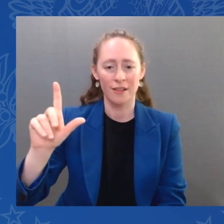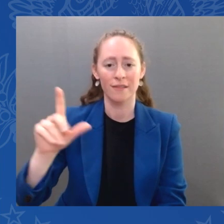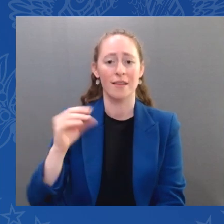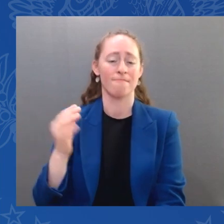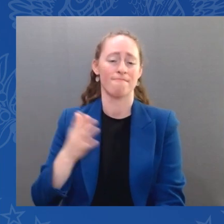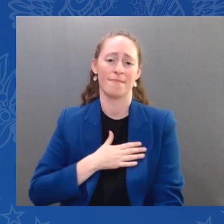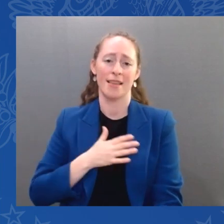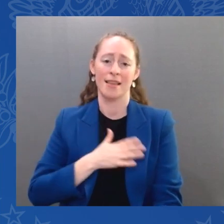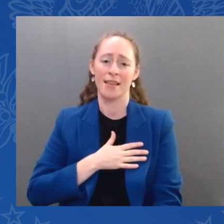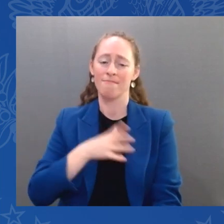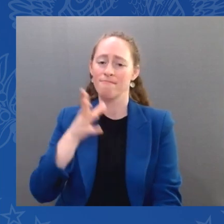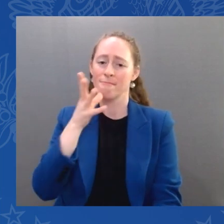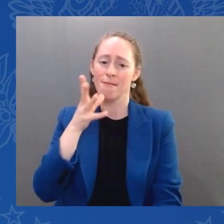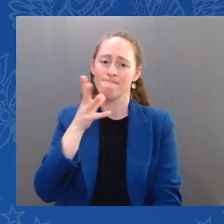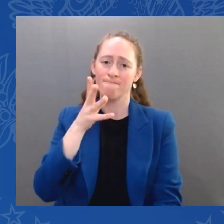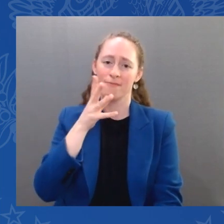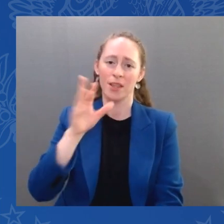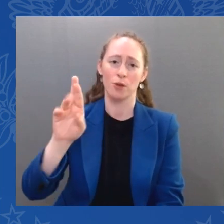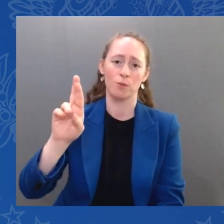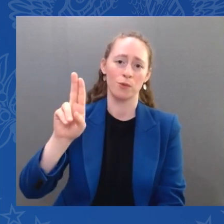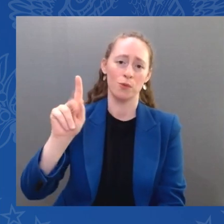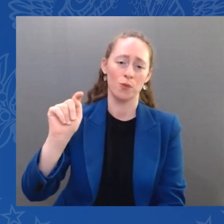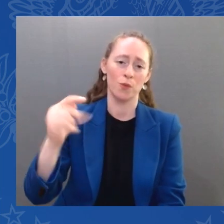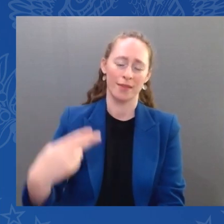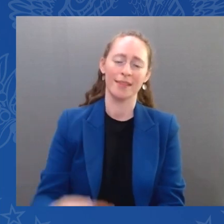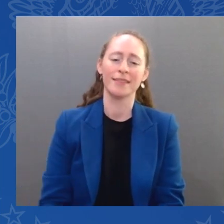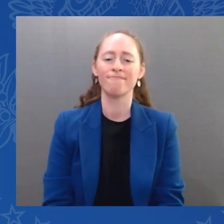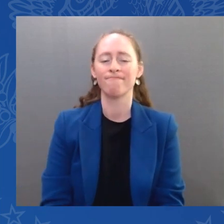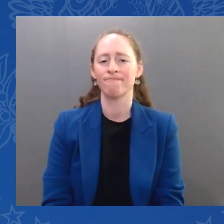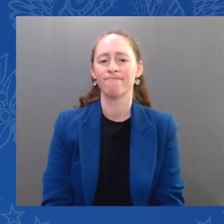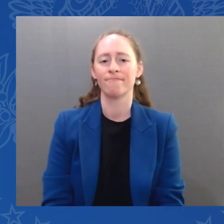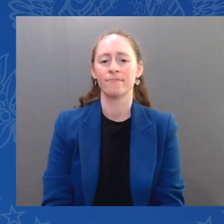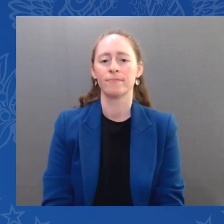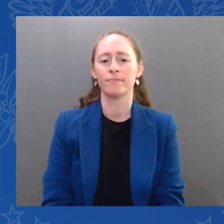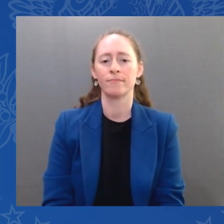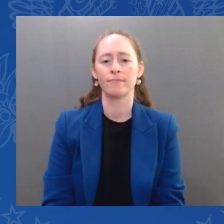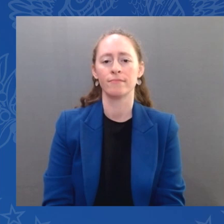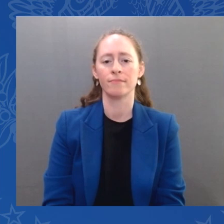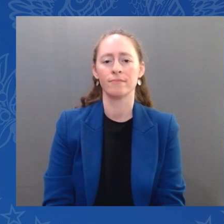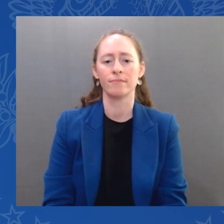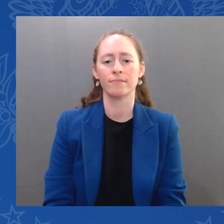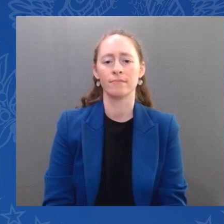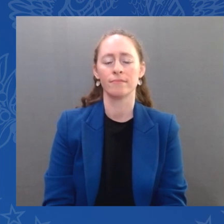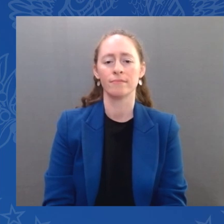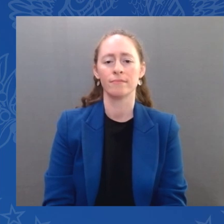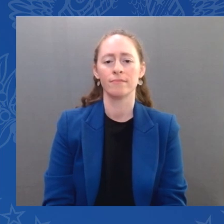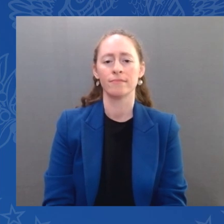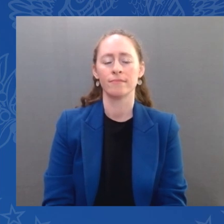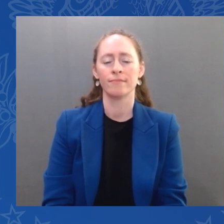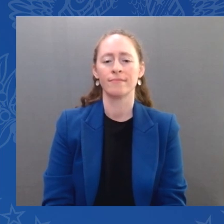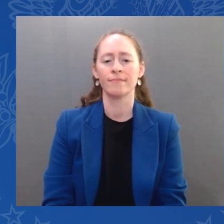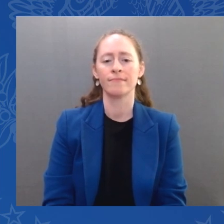all of whom went to the only supermarket in their community on May 14th to pick up groceries,